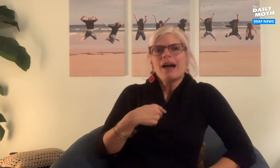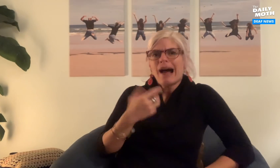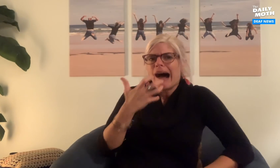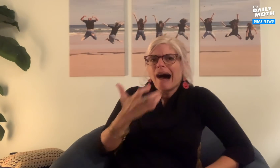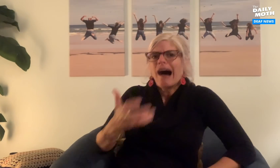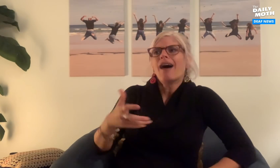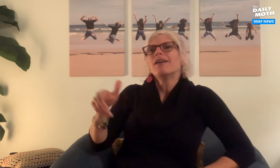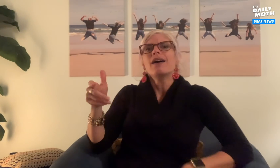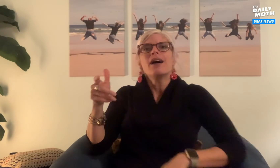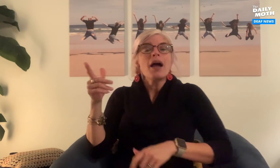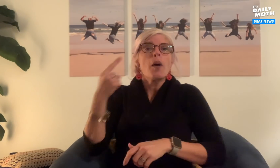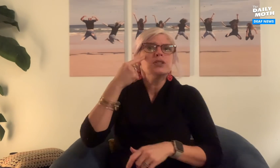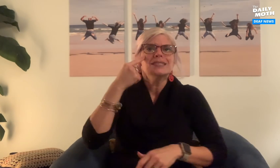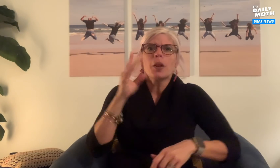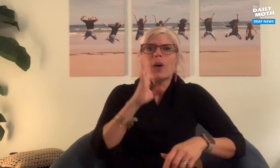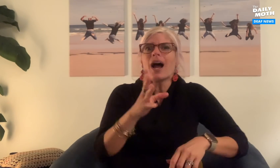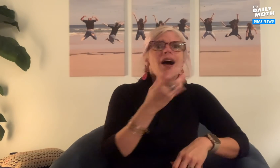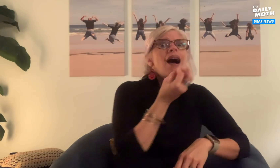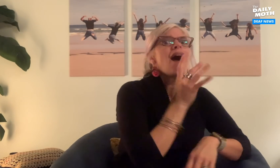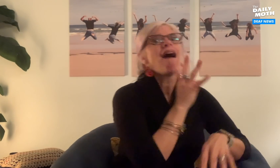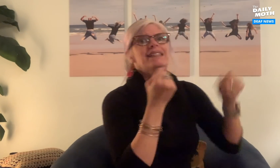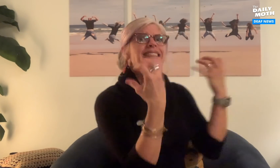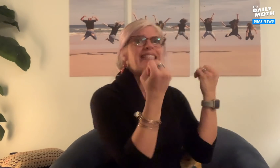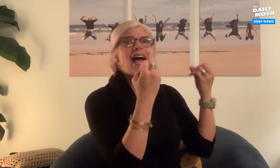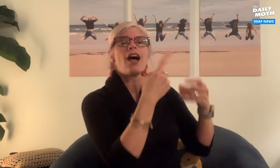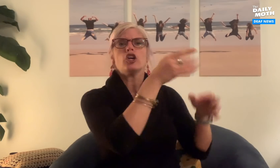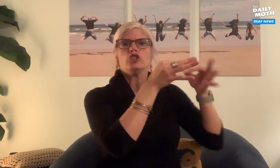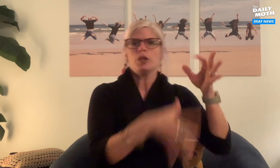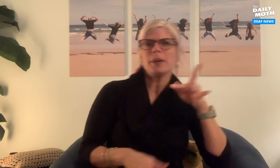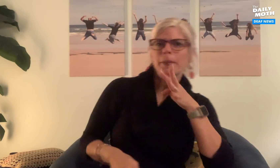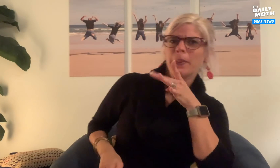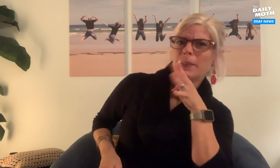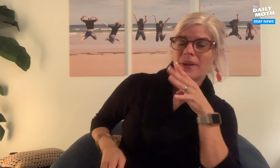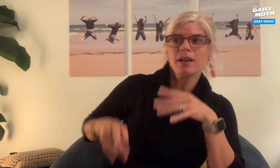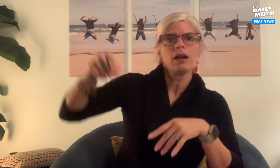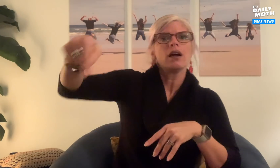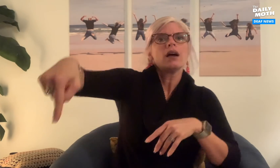and say, "We need someone richer in the White House."